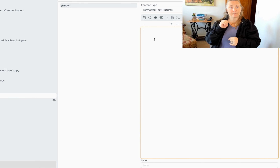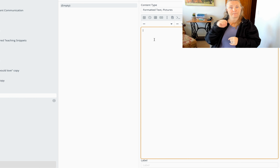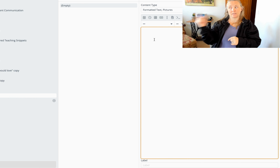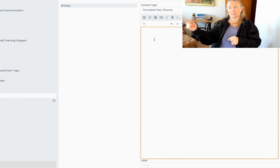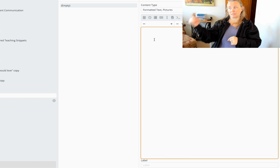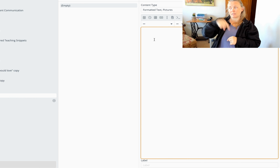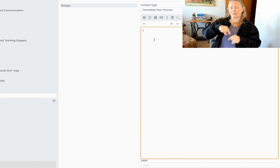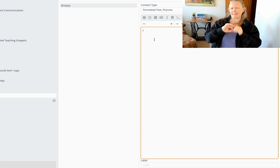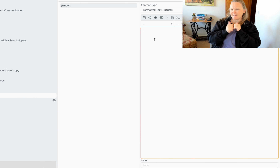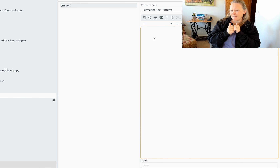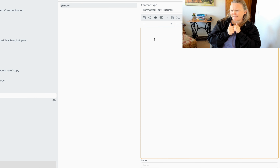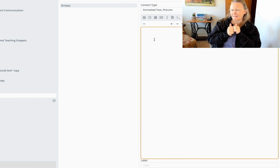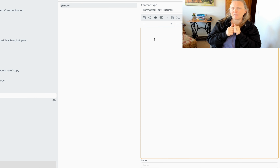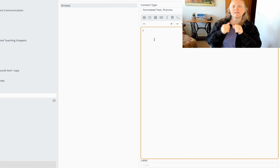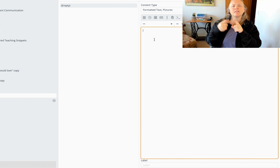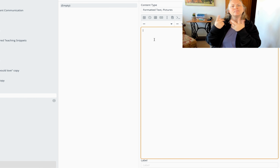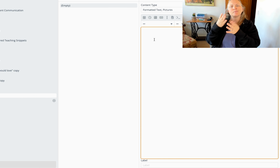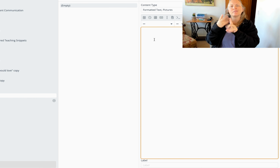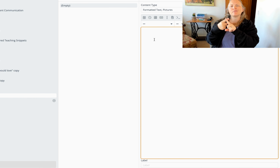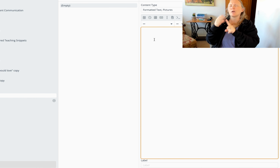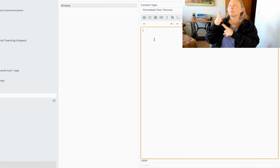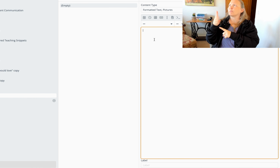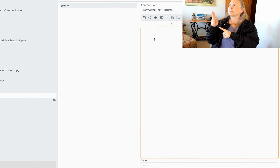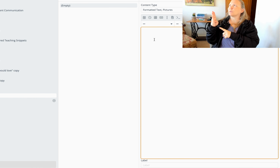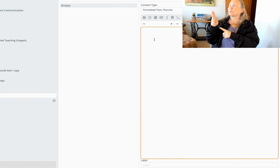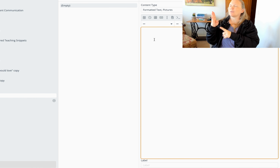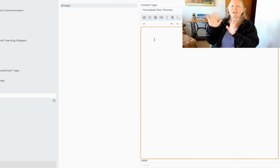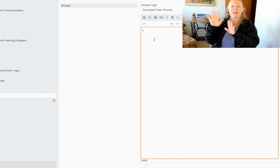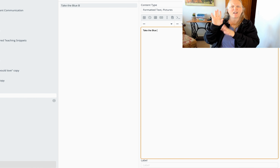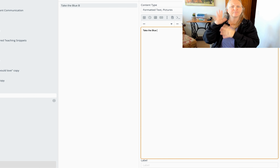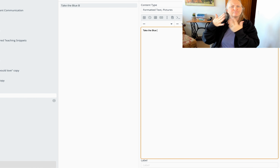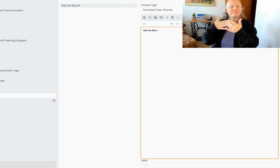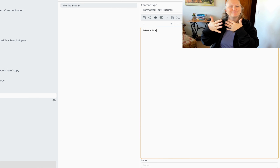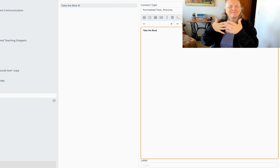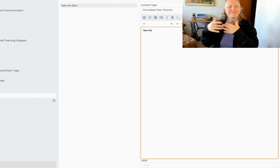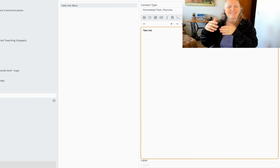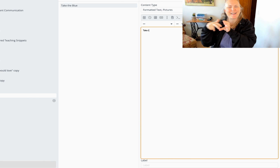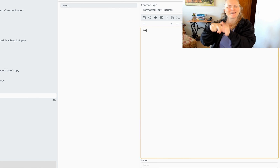office from the blue bus route. No, the gray route.